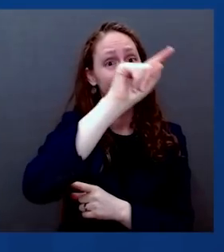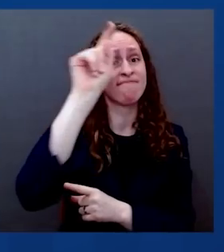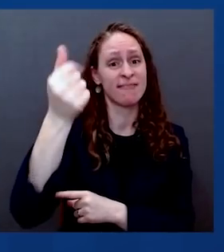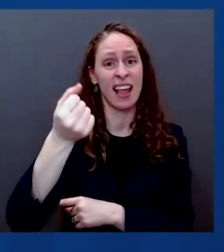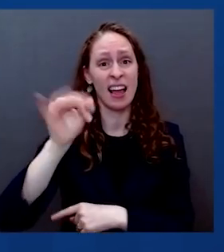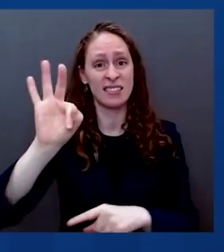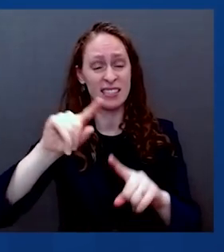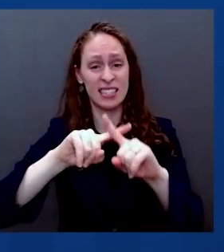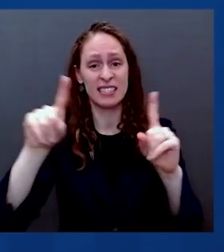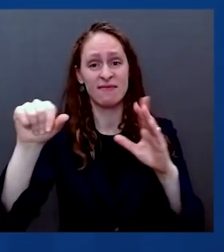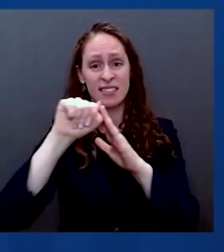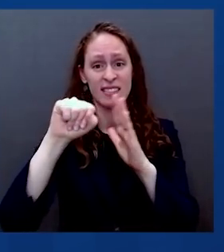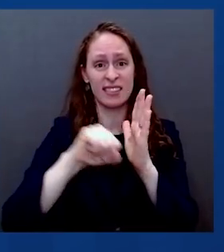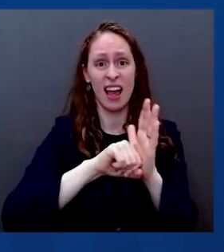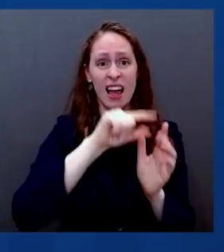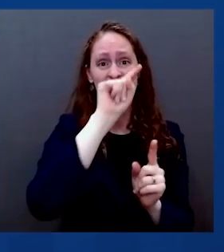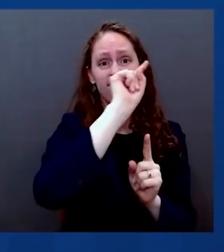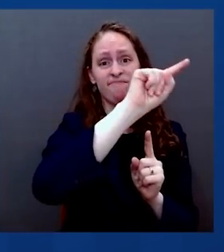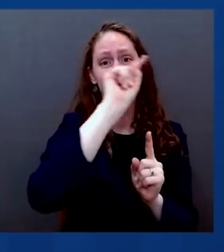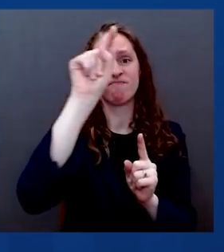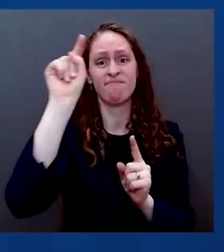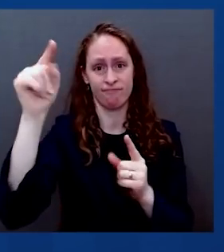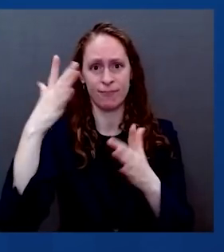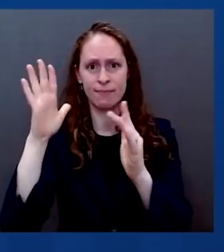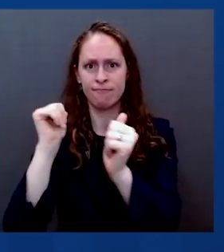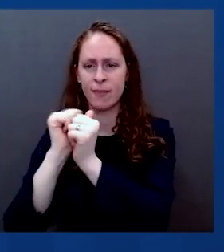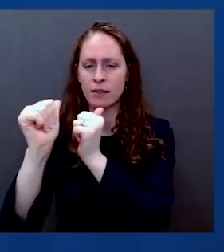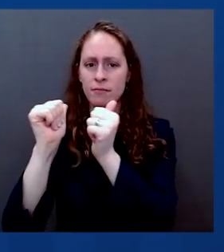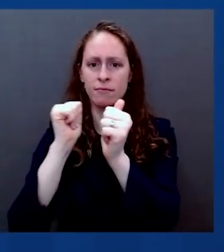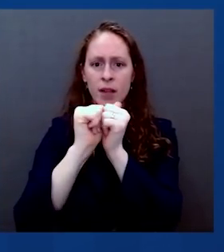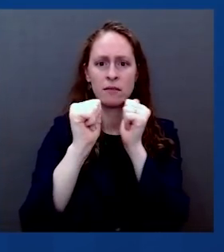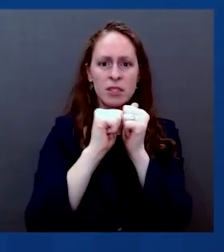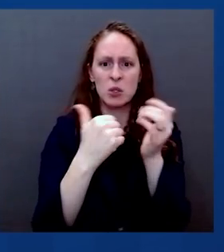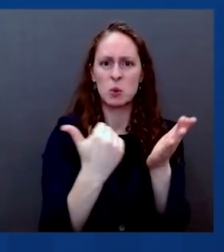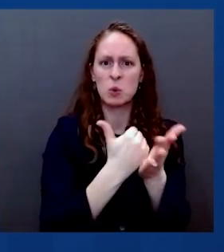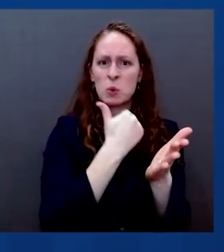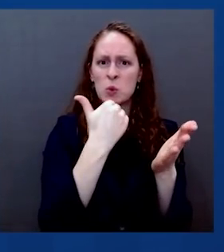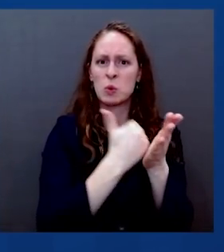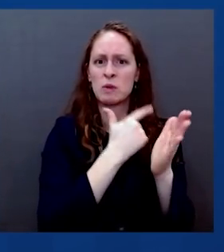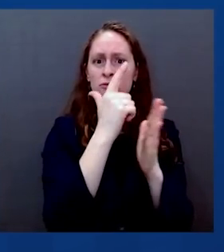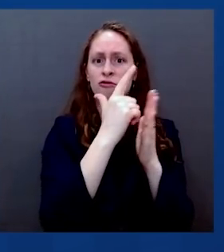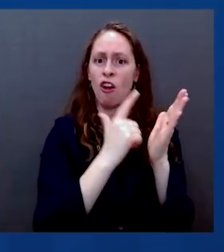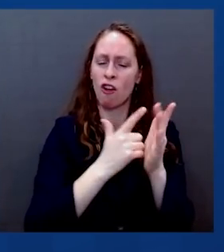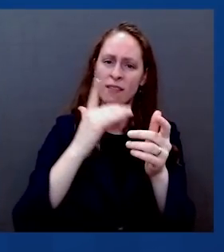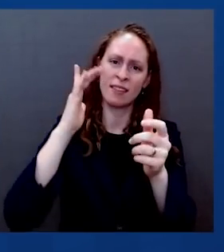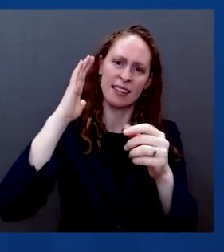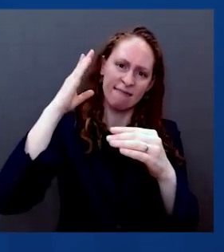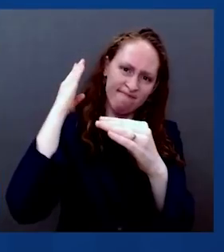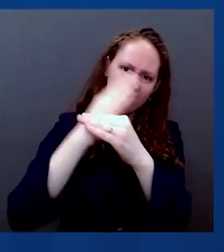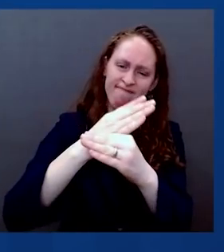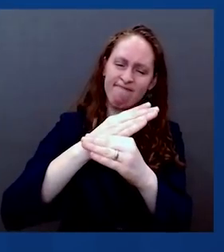There were nearly 400 additional bills Republican members of state legislatures tried to pass.